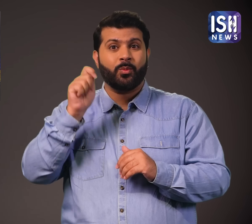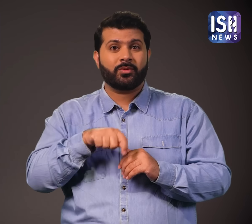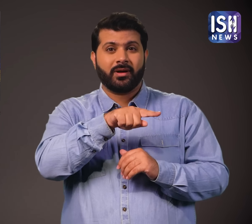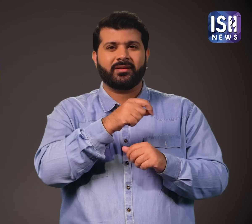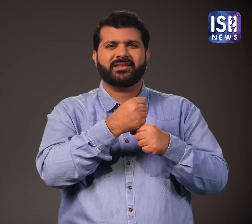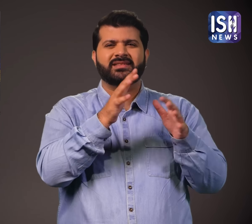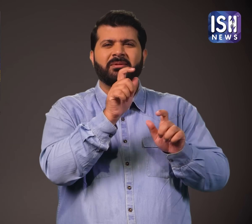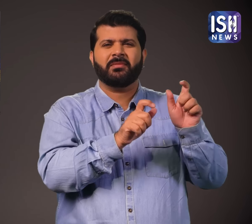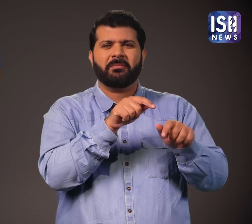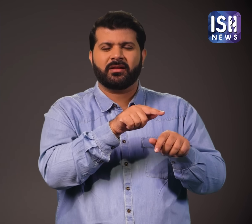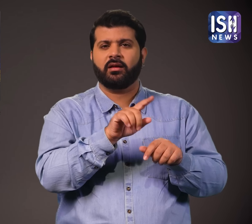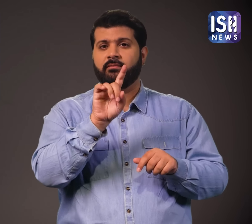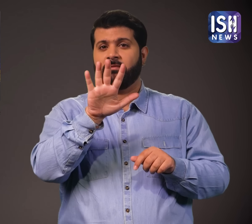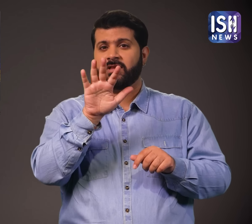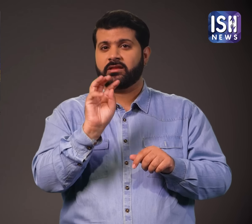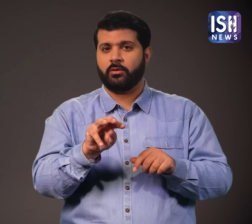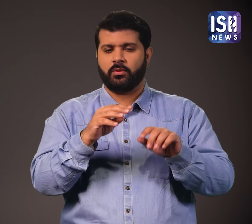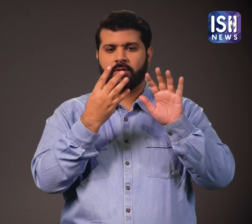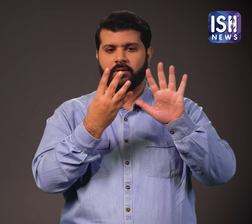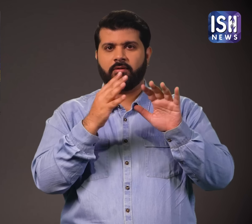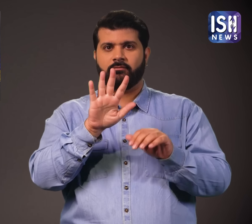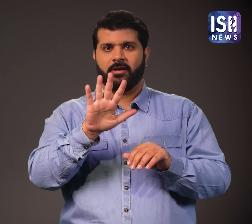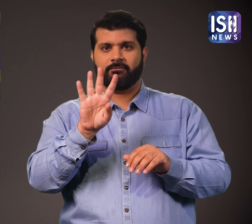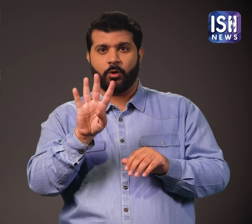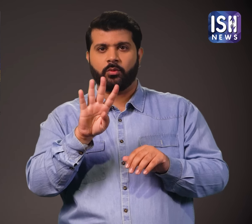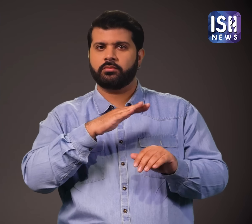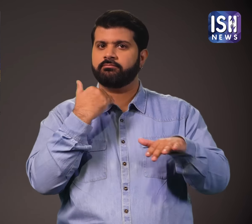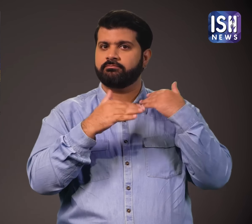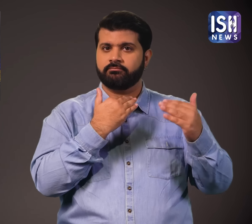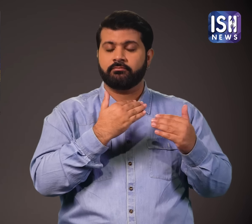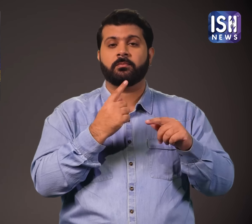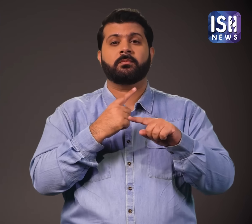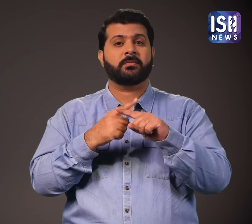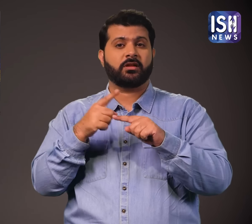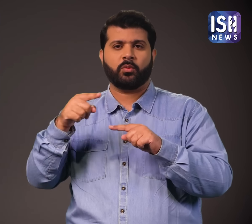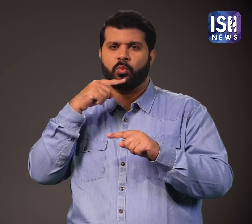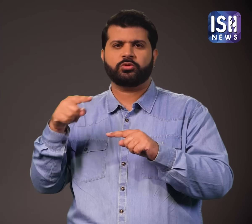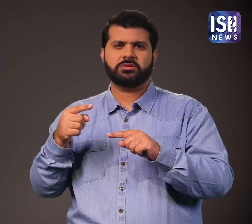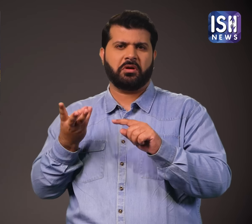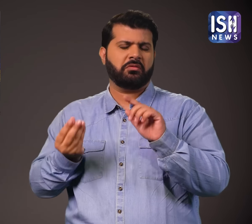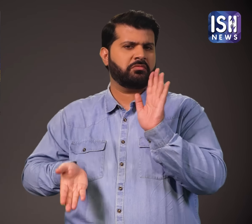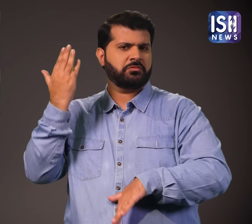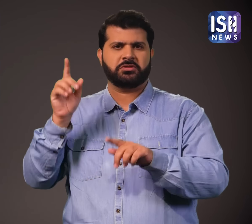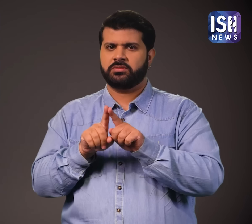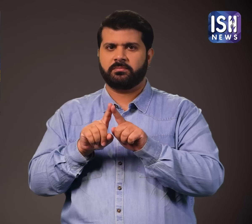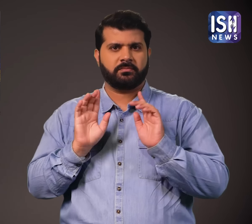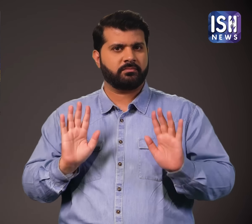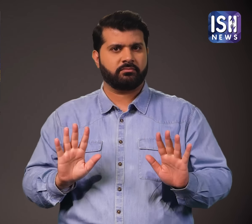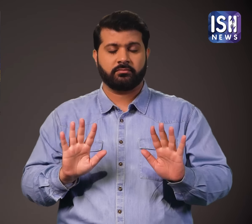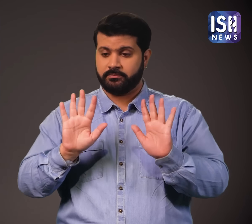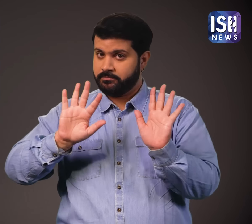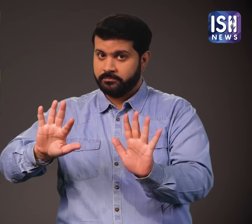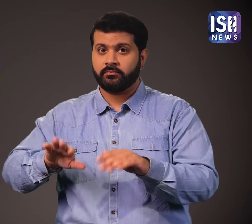Around 15,954 Ukrainian civilians have died and thousands of Russian civilians have also been affected.